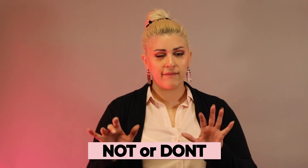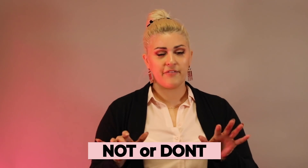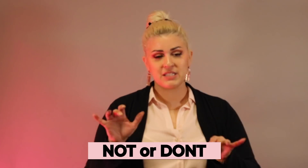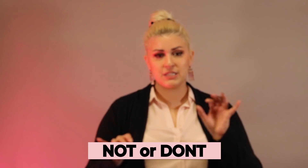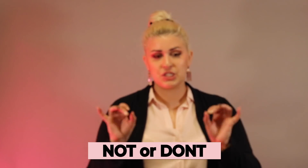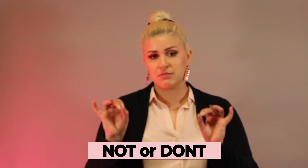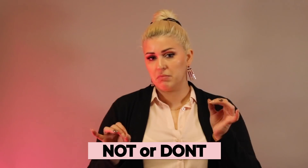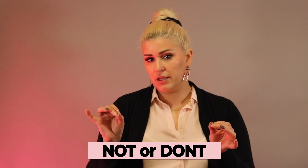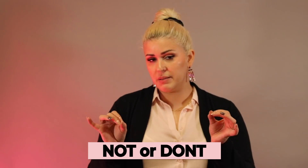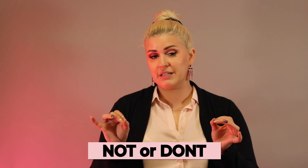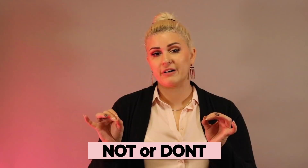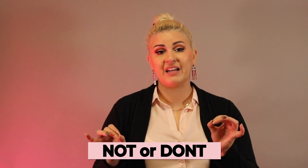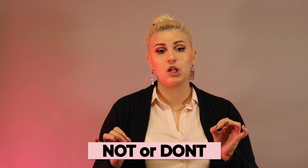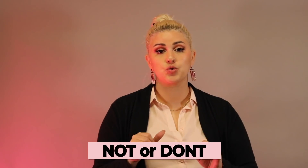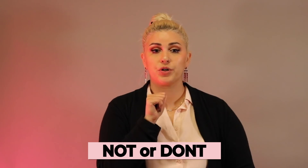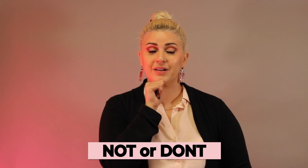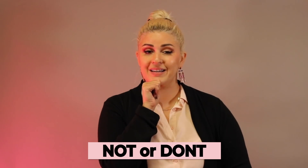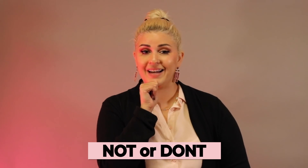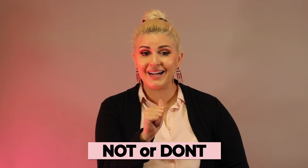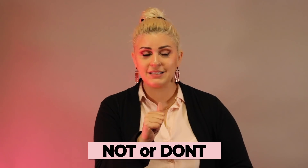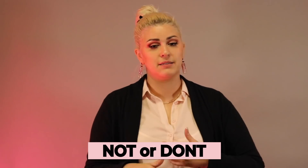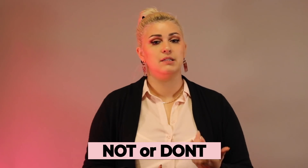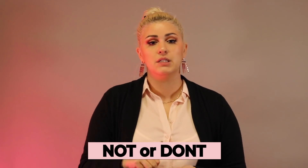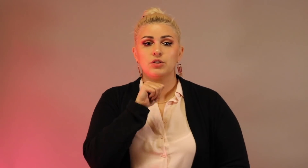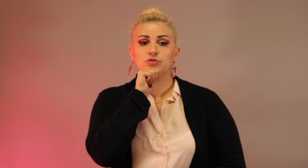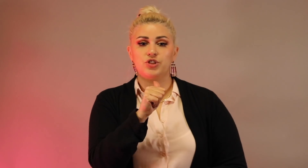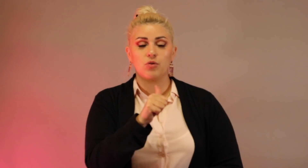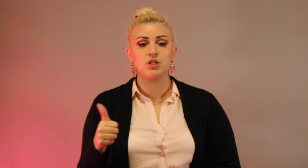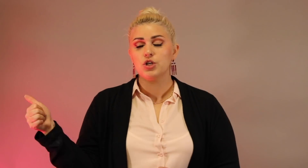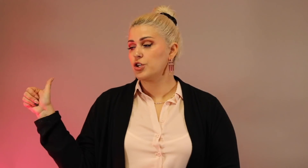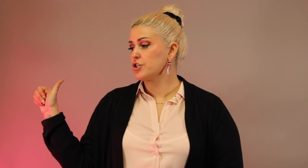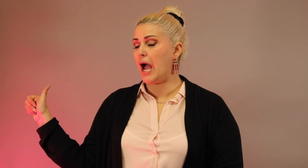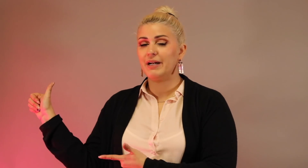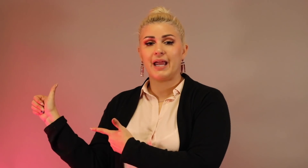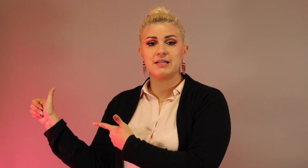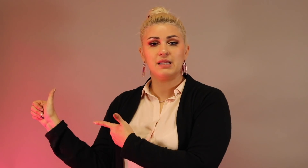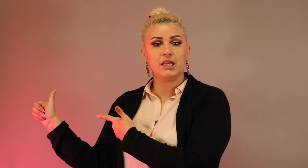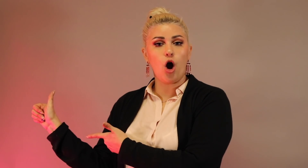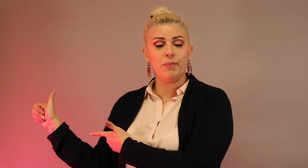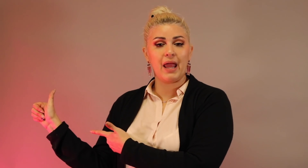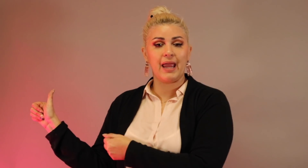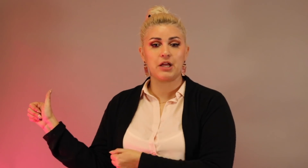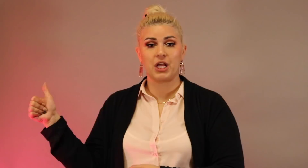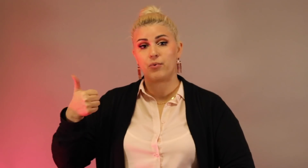even if it's just a little bit different of an English word. not, don't. So your dominant hand is in the open A hand shape